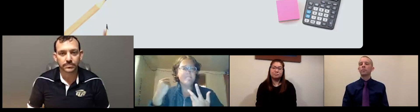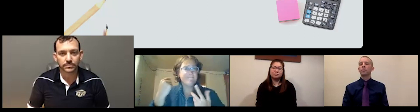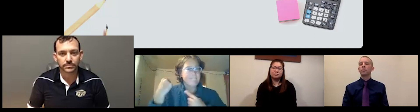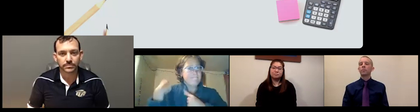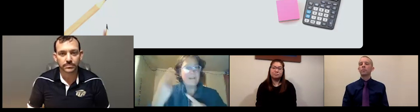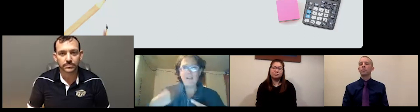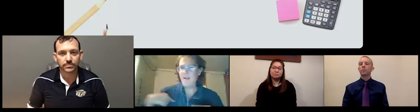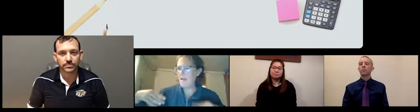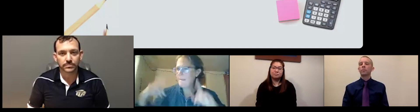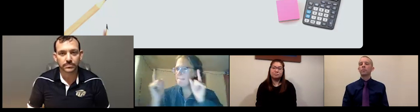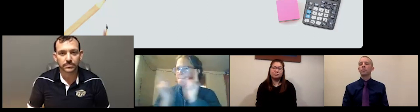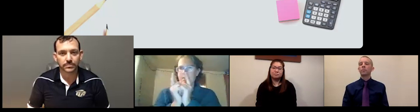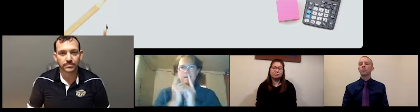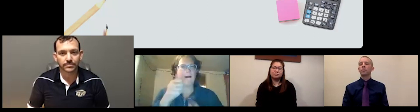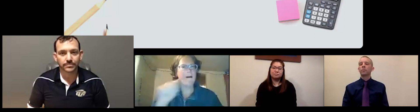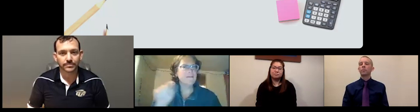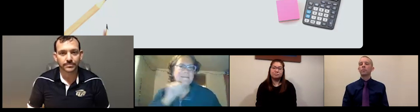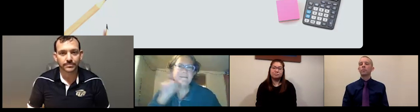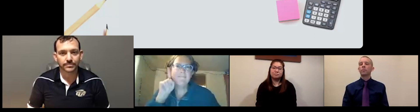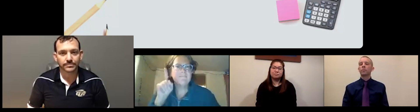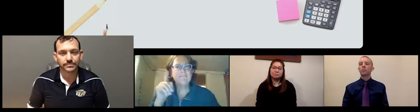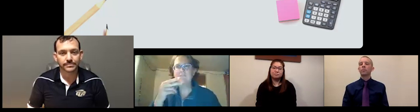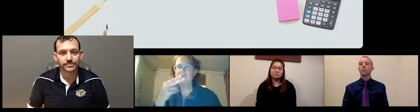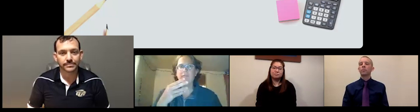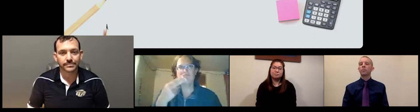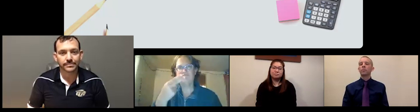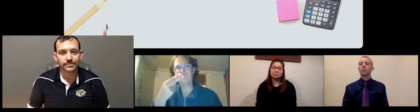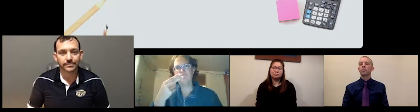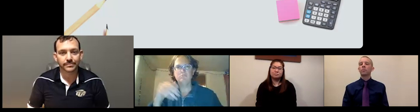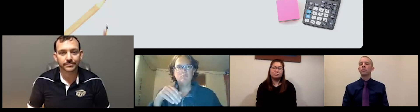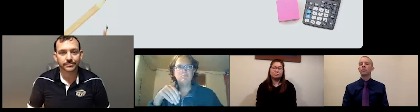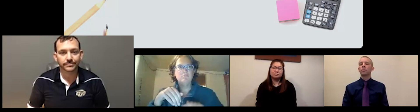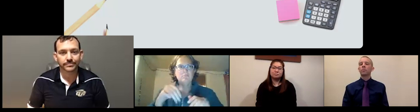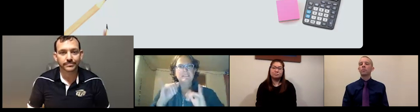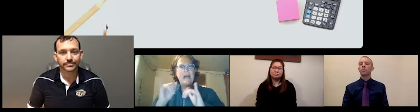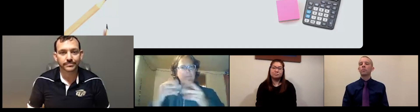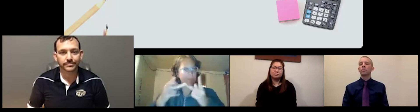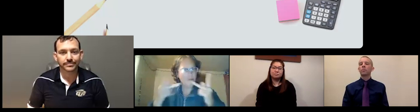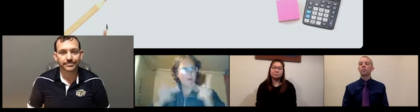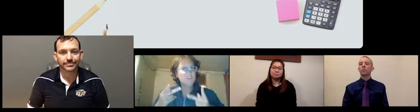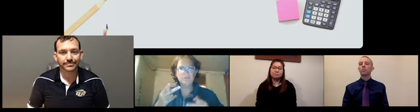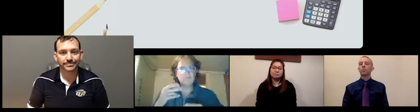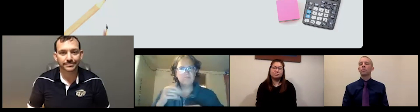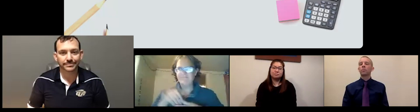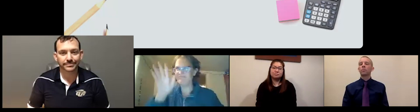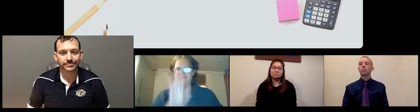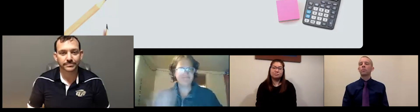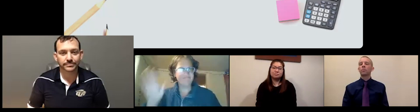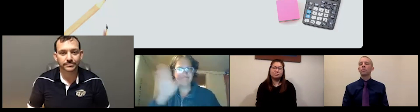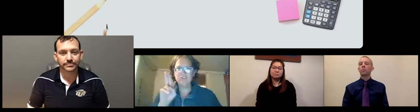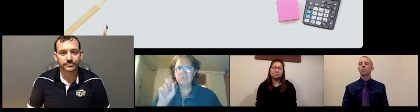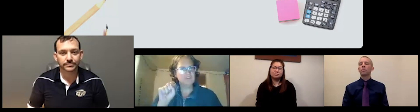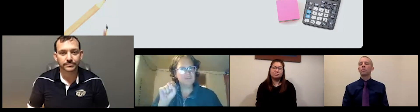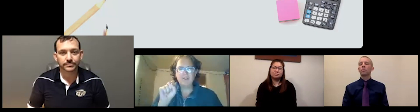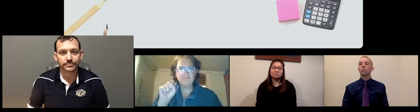I haven’t met any deaf person in the same position in the U.S.